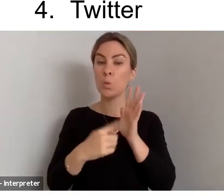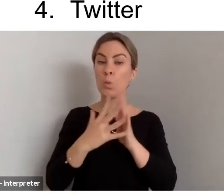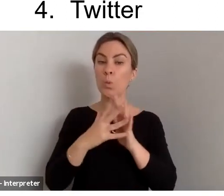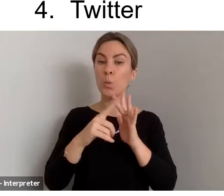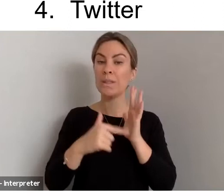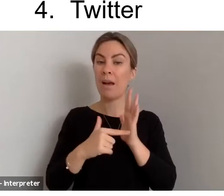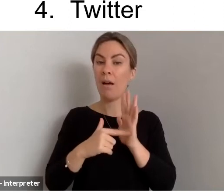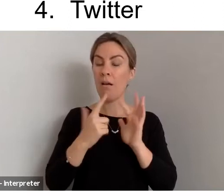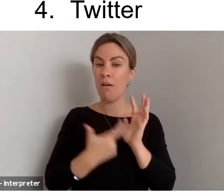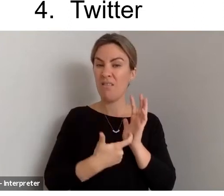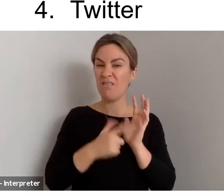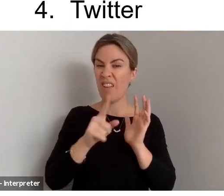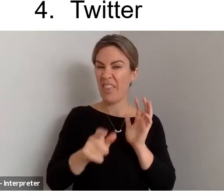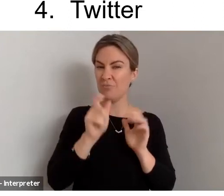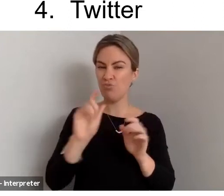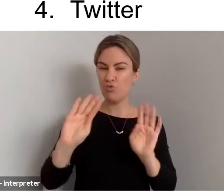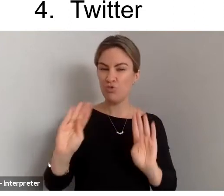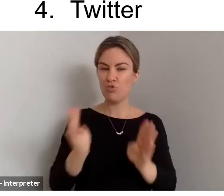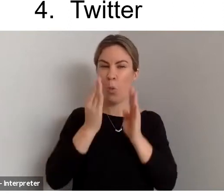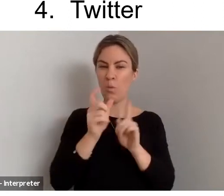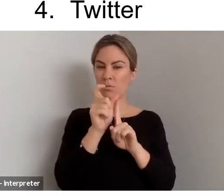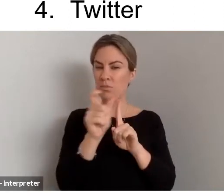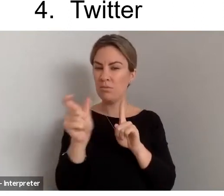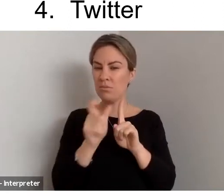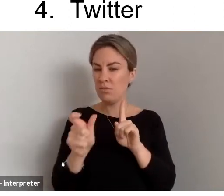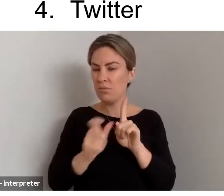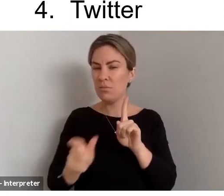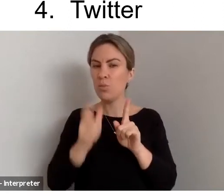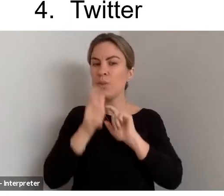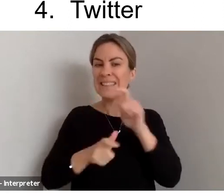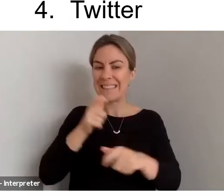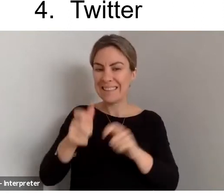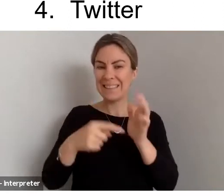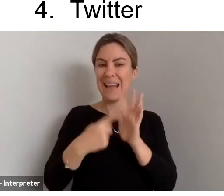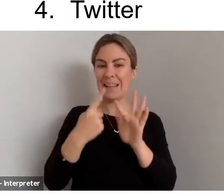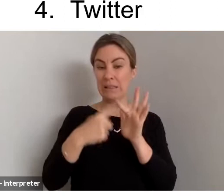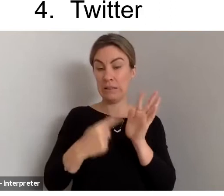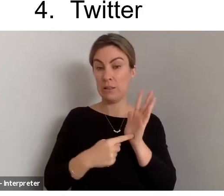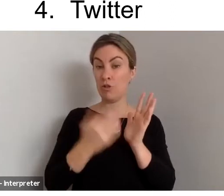It has a low take-up in Australia.